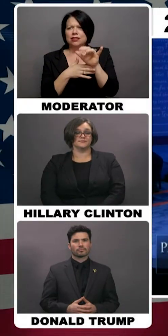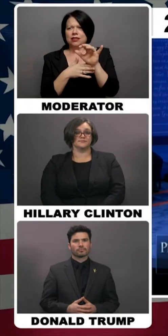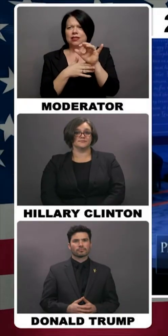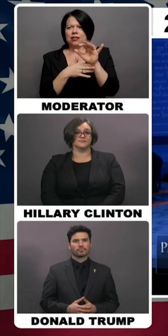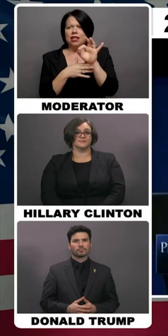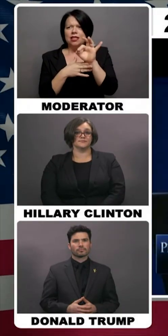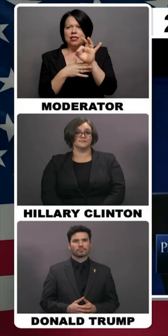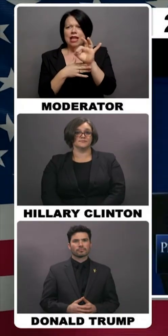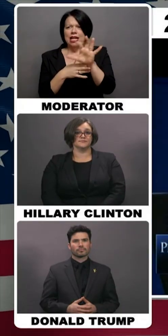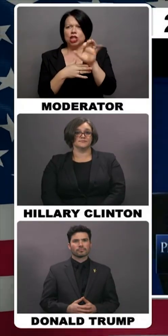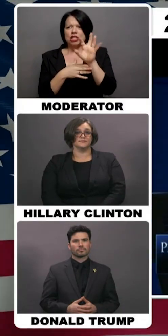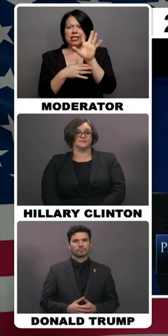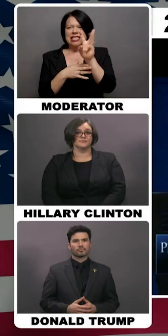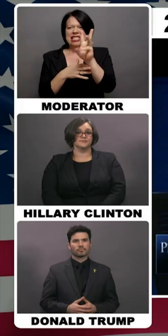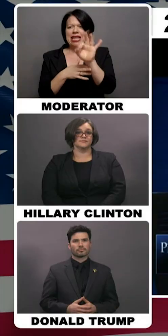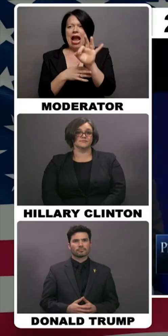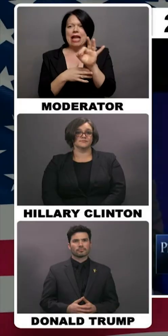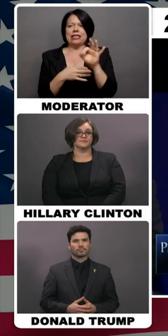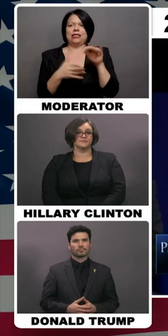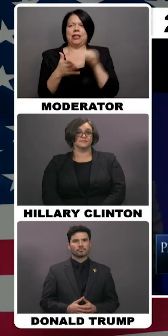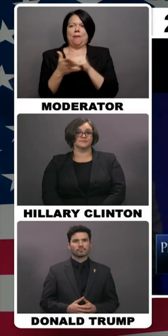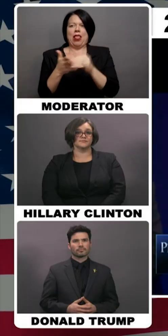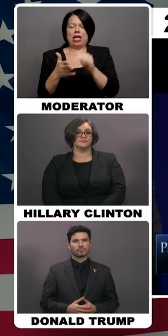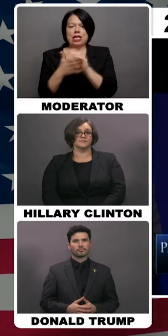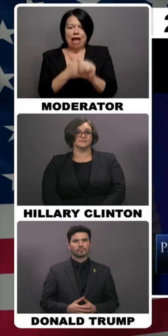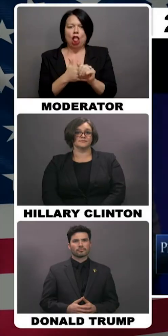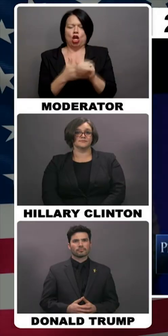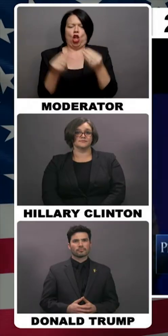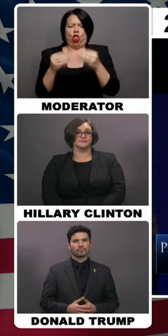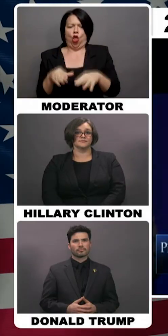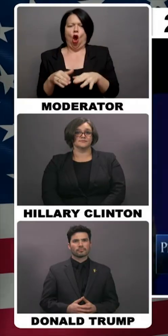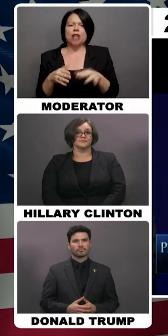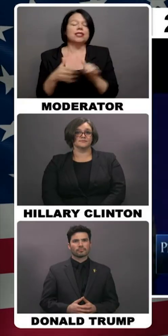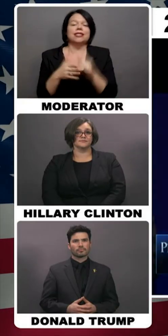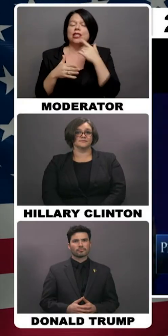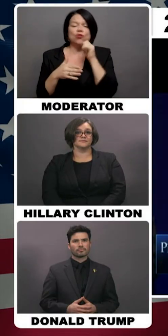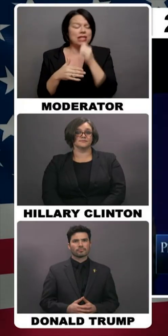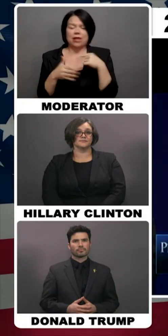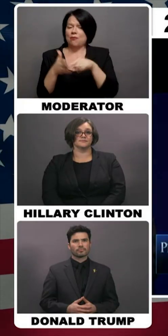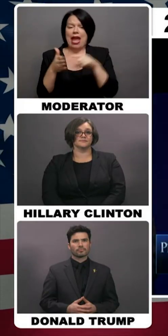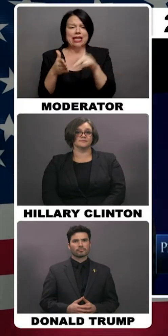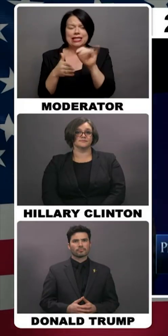income taxes for years. You've said you pay state taxes, employee taxes, real estate taxes, property taxes.